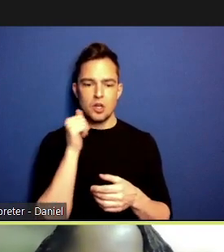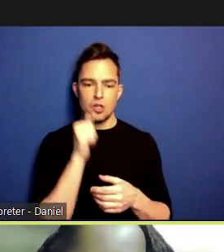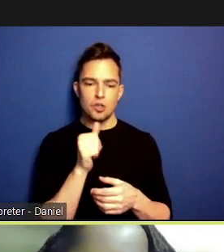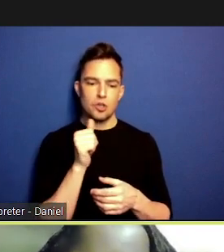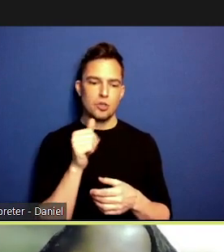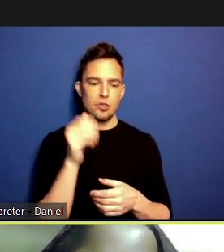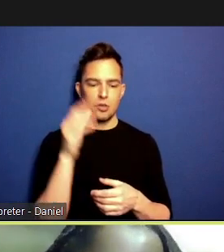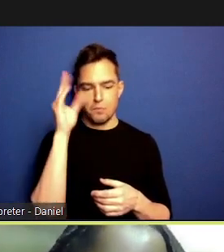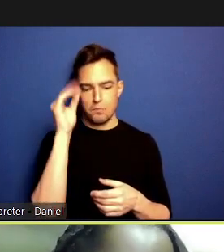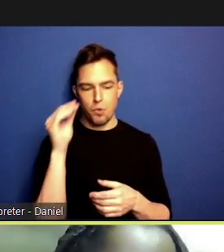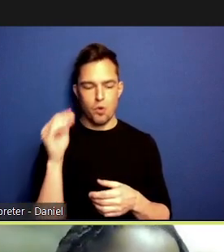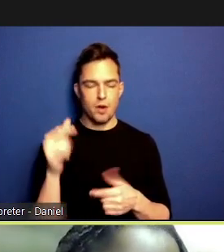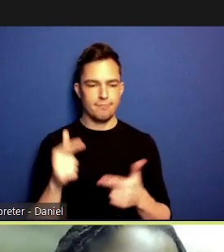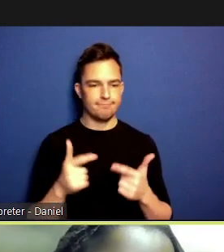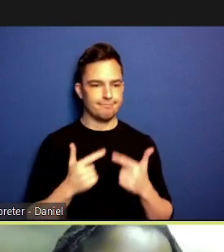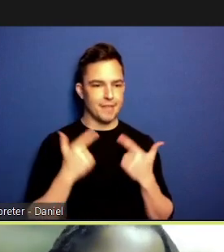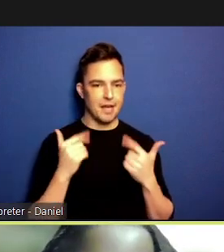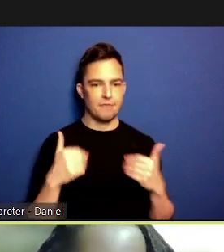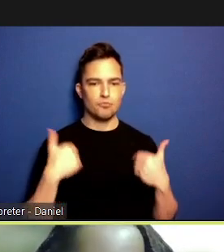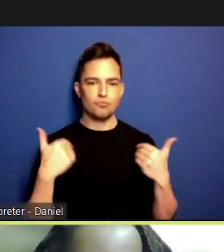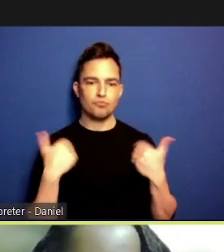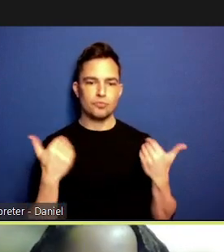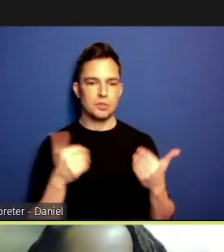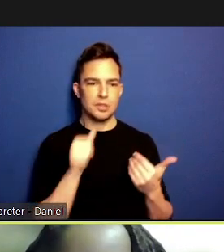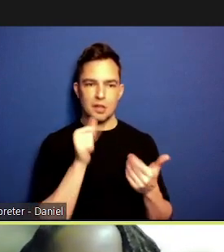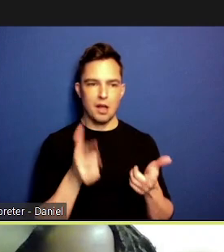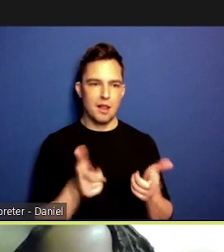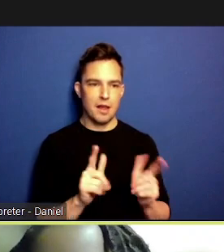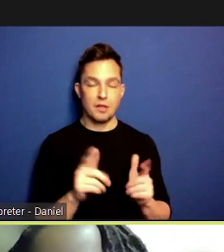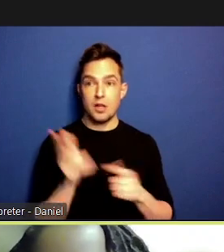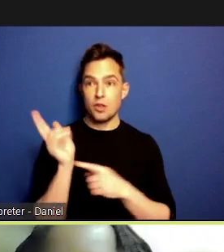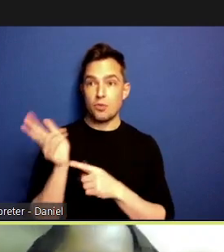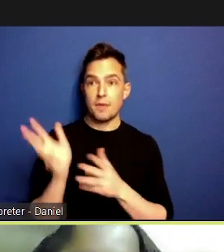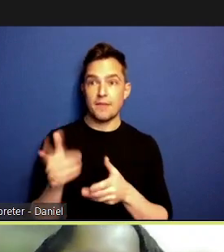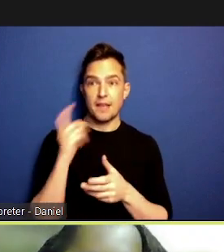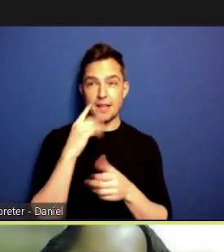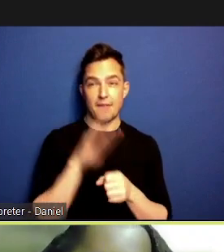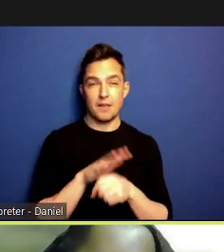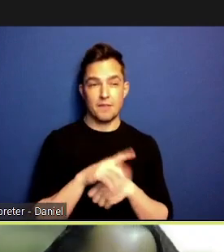very early ages. And with three minutes left, I believe I have time to squeeze in a third